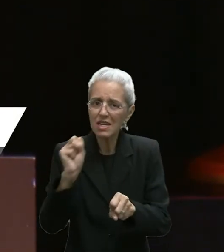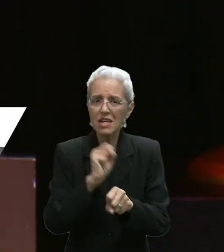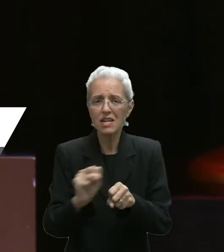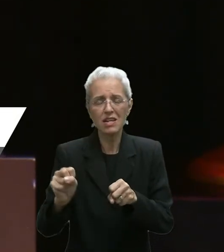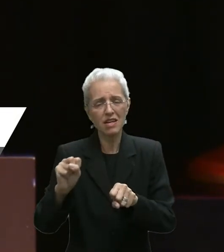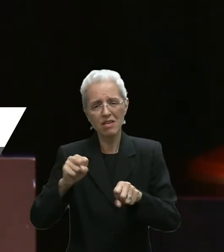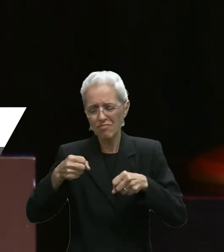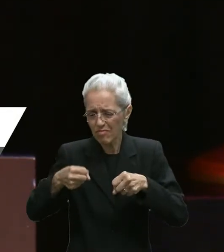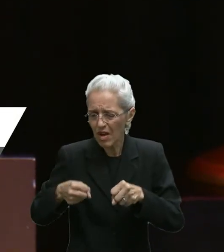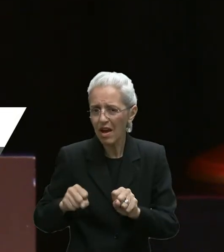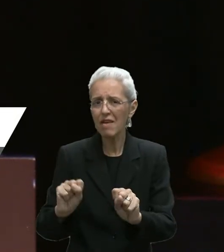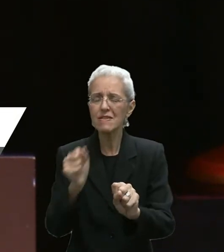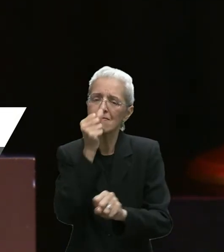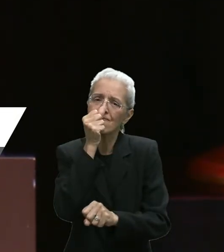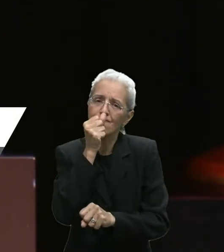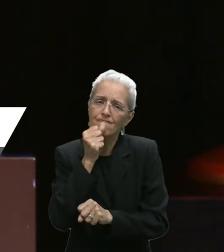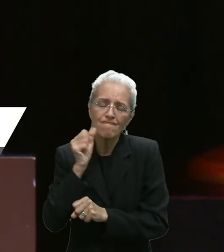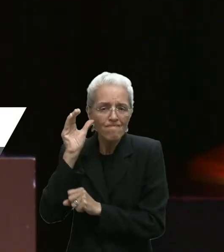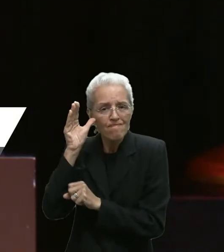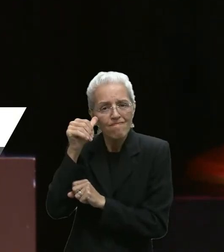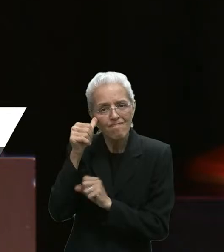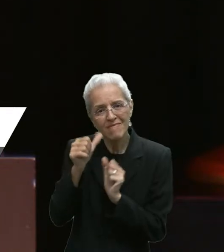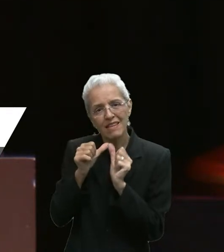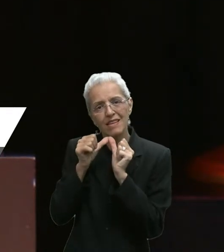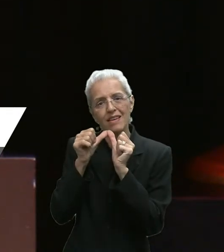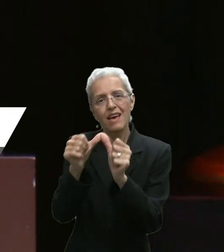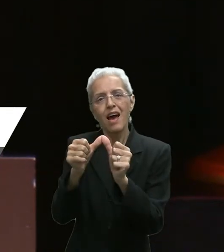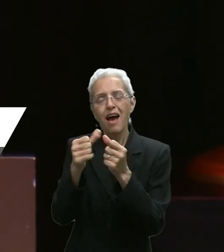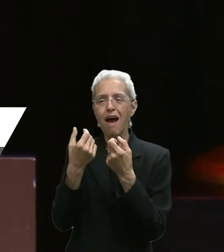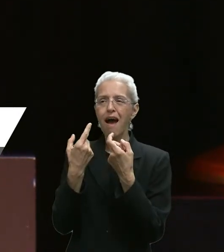so hail'd At the last gleaming?